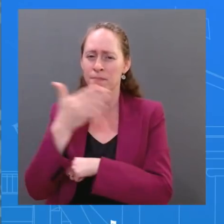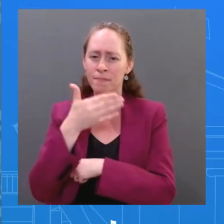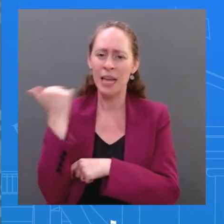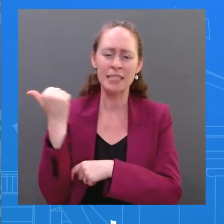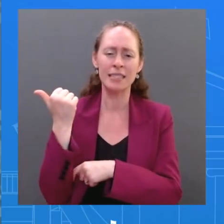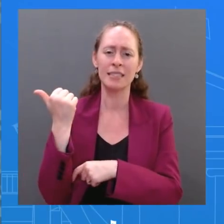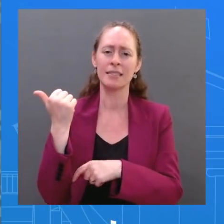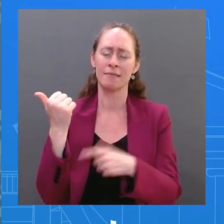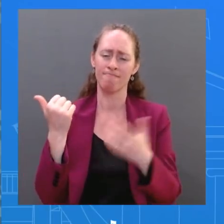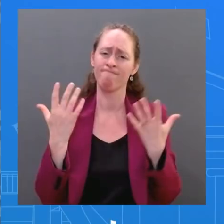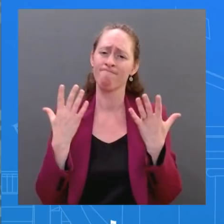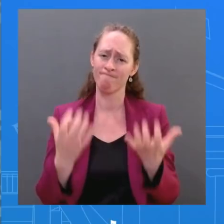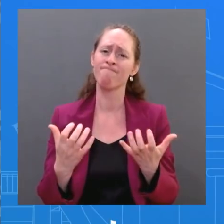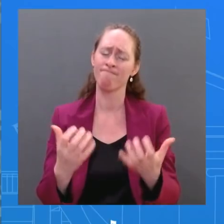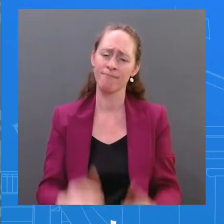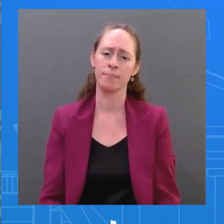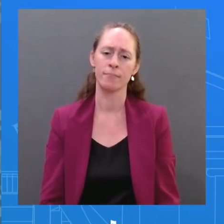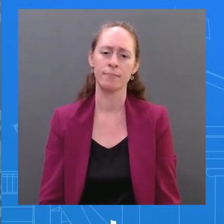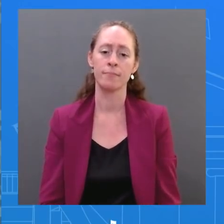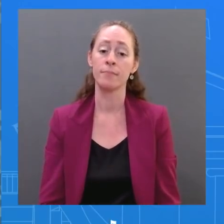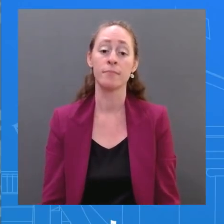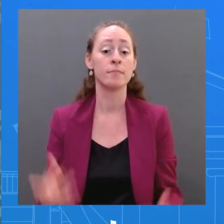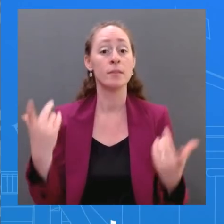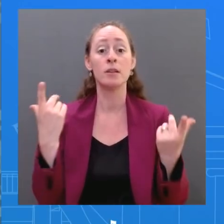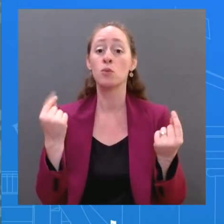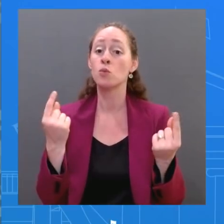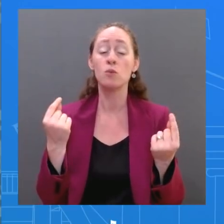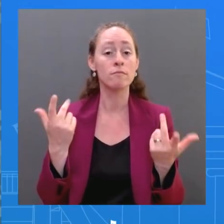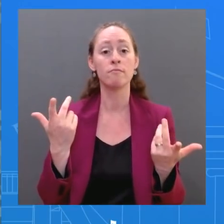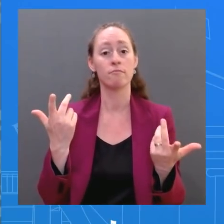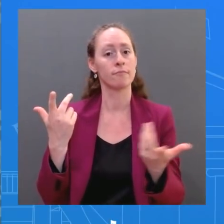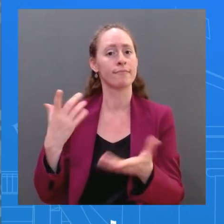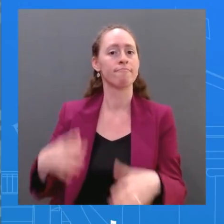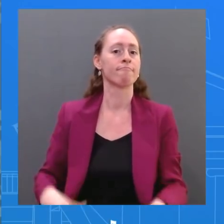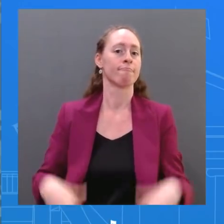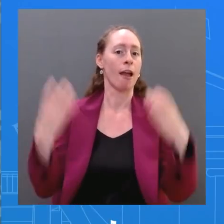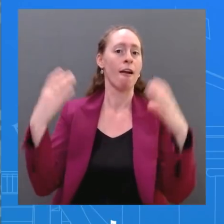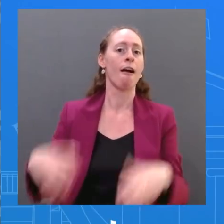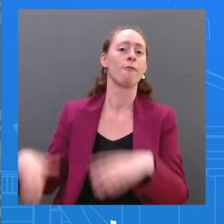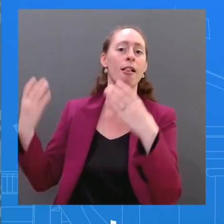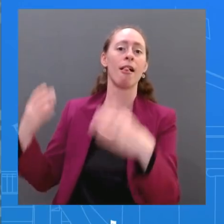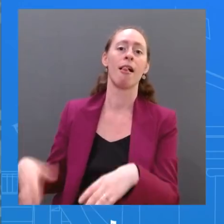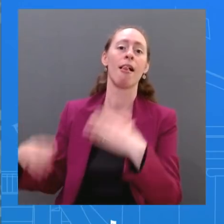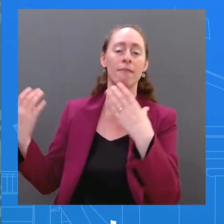We saw a historic amount of barrels coming out a day -- 1 million a day.